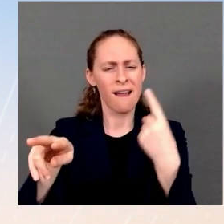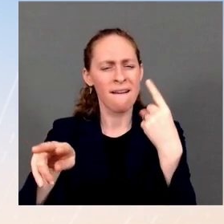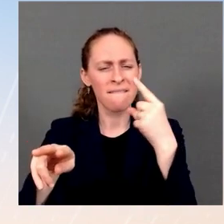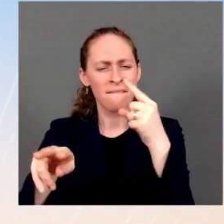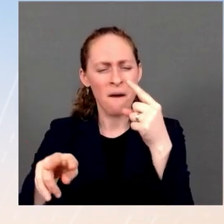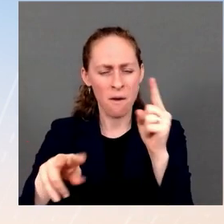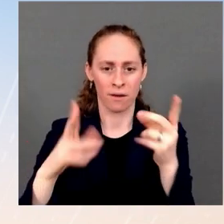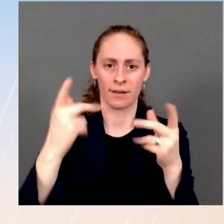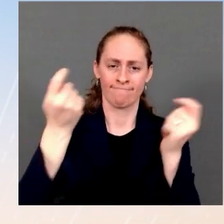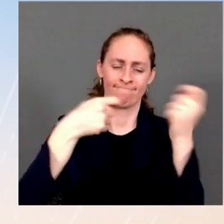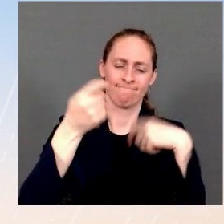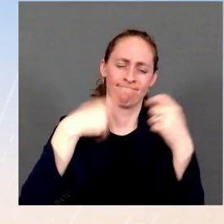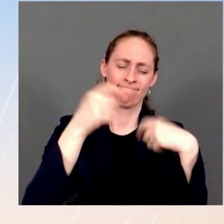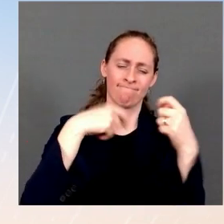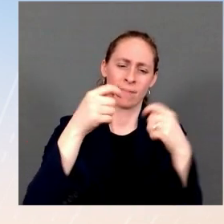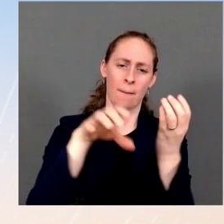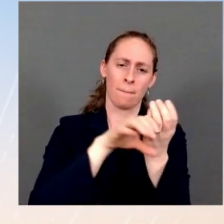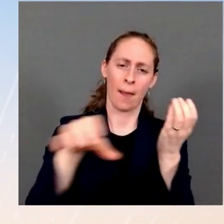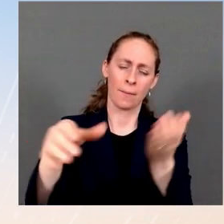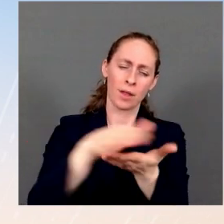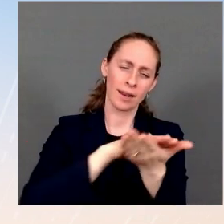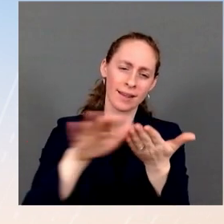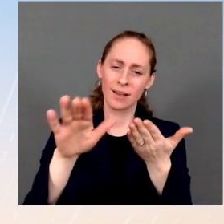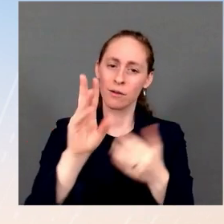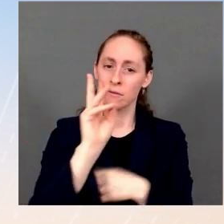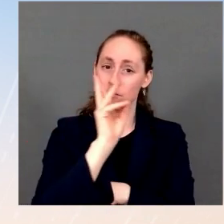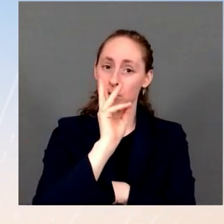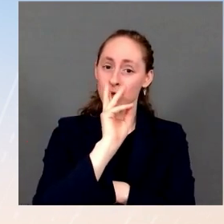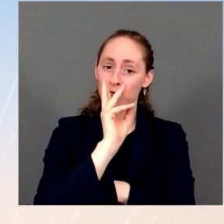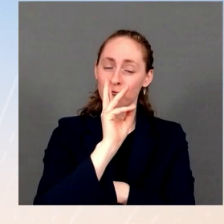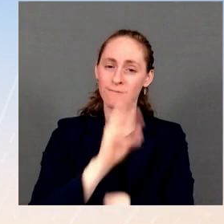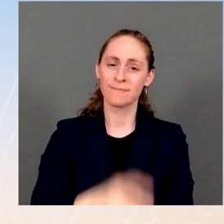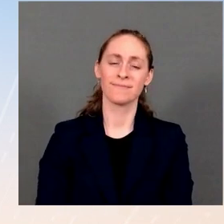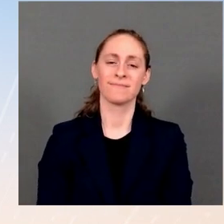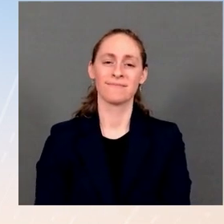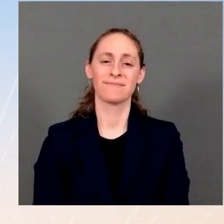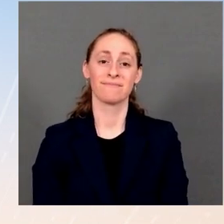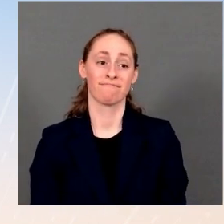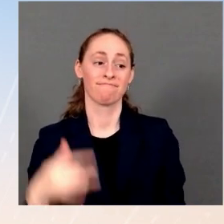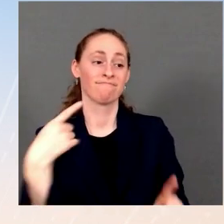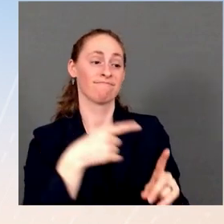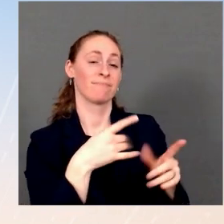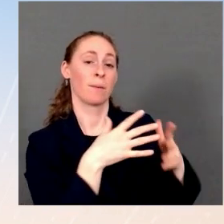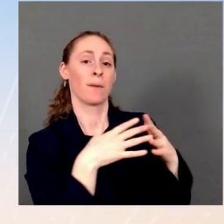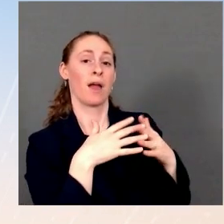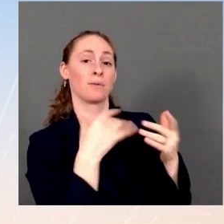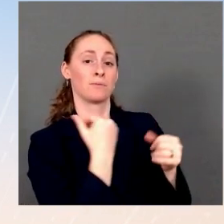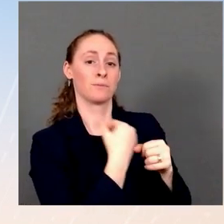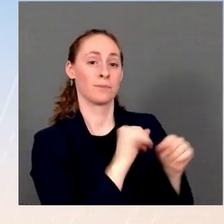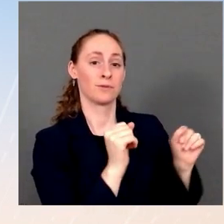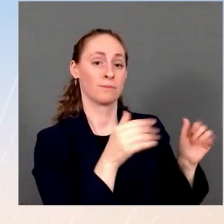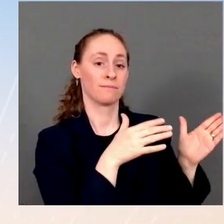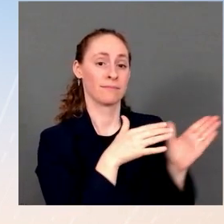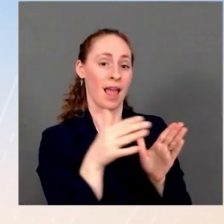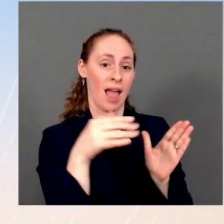of his administration with its $350 billion in state, local, and Tribal recovery funds.